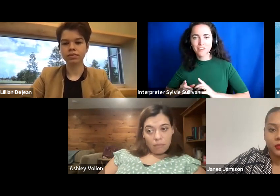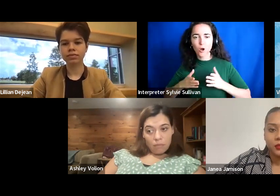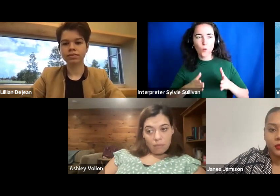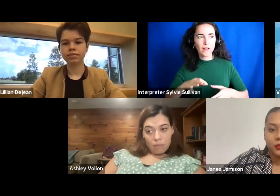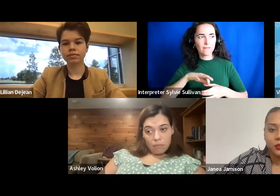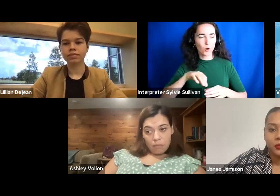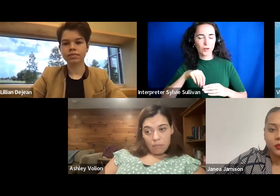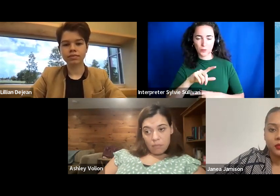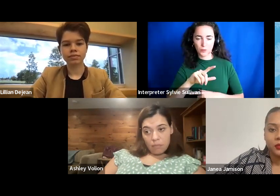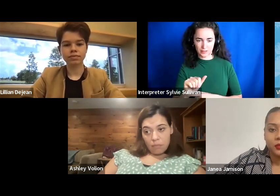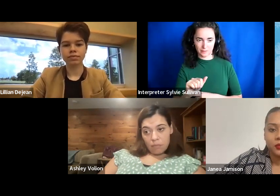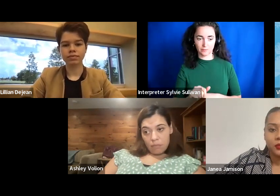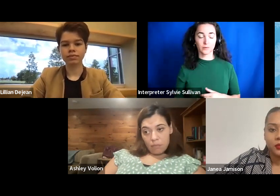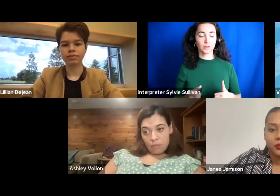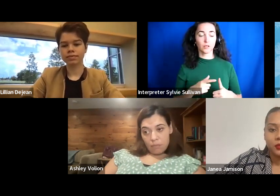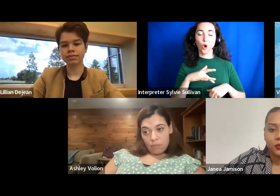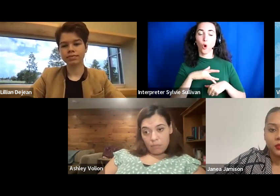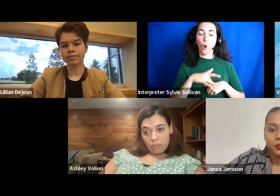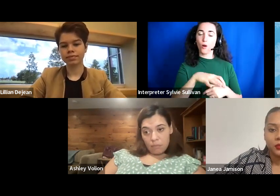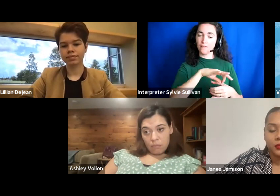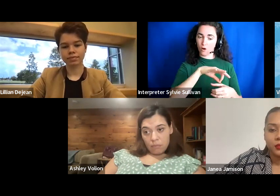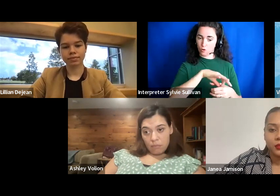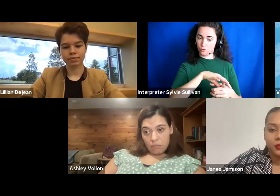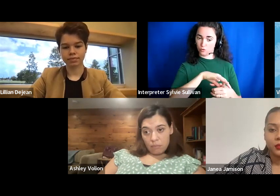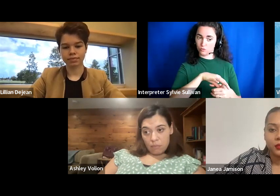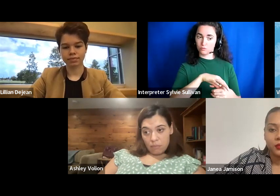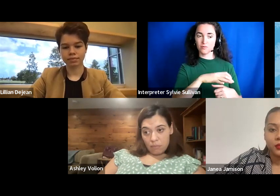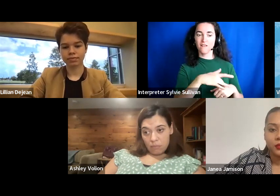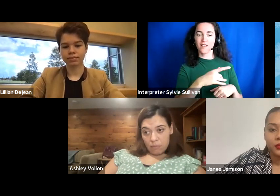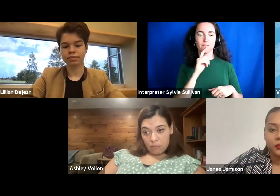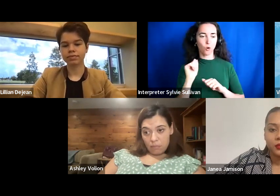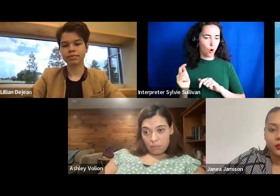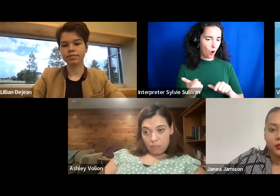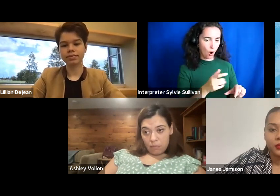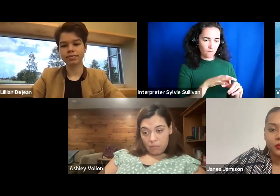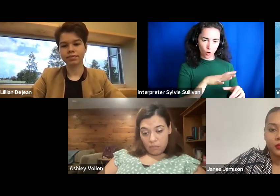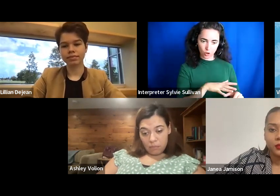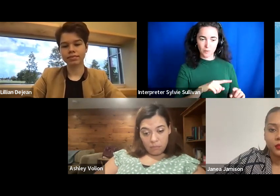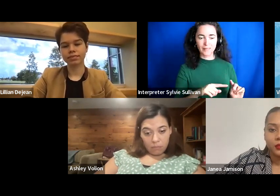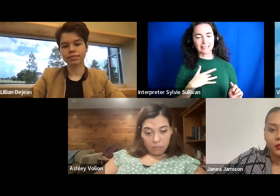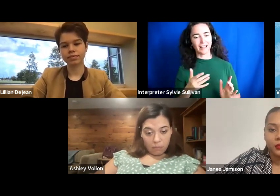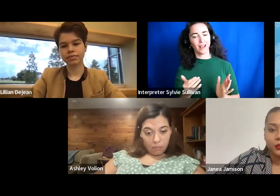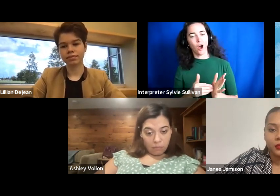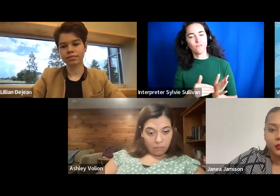There's early voting, which is made available to all voters, but often is only provided at one location.